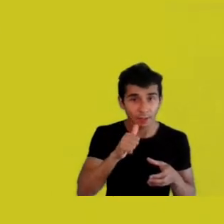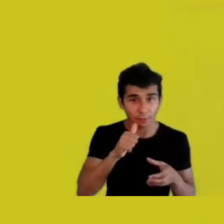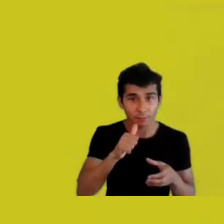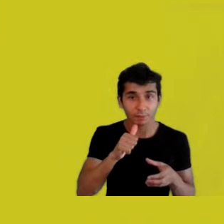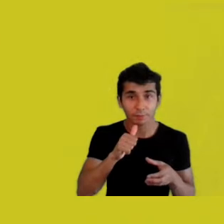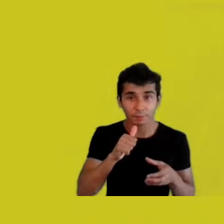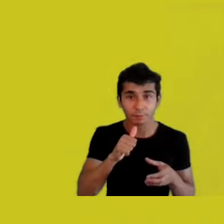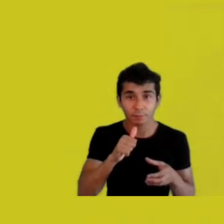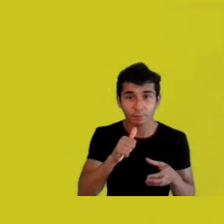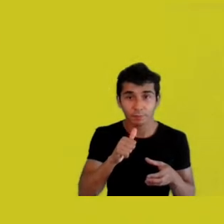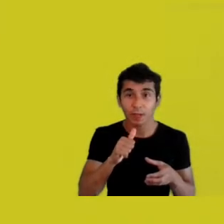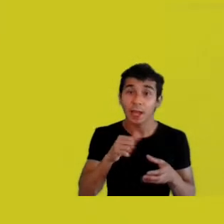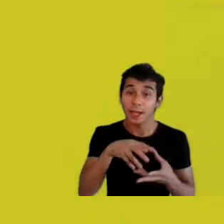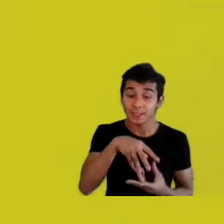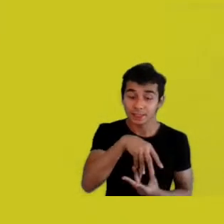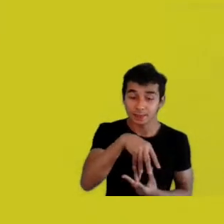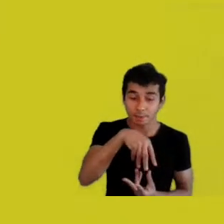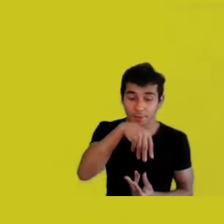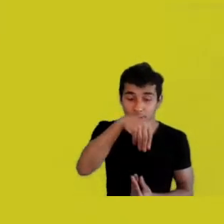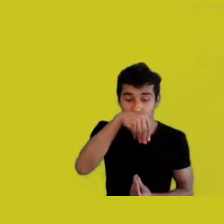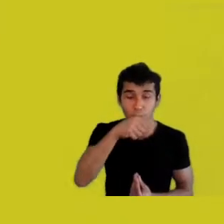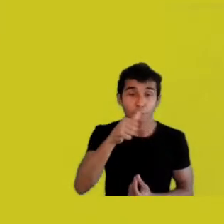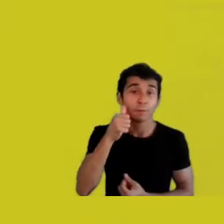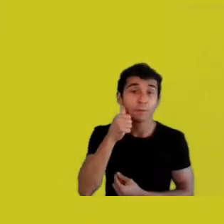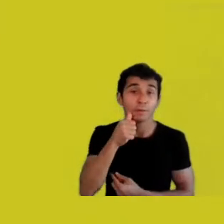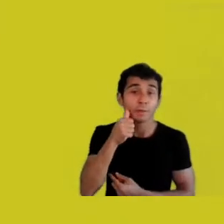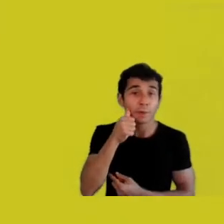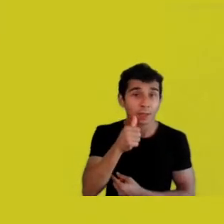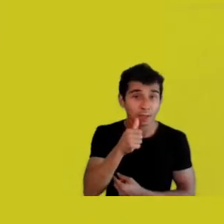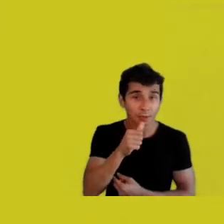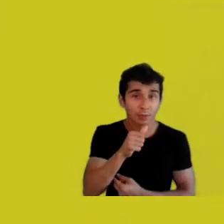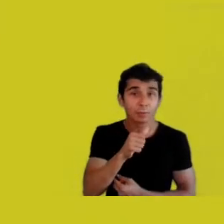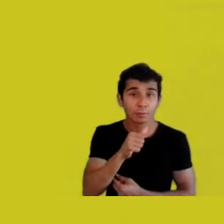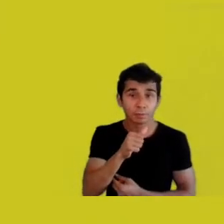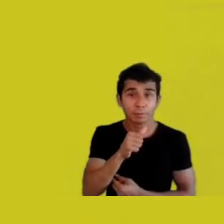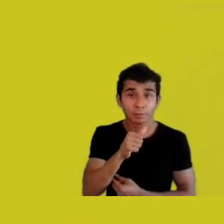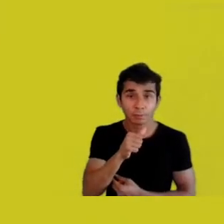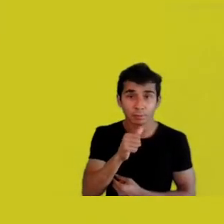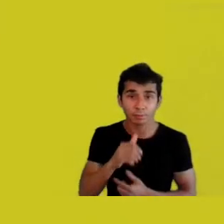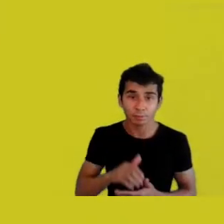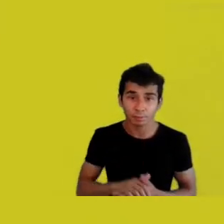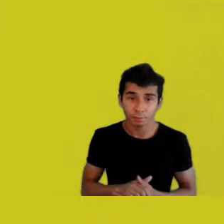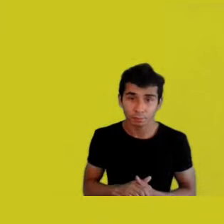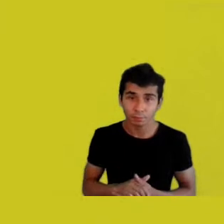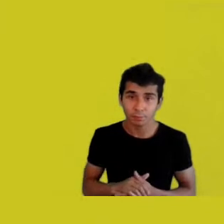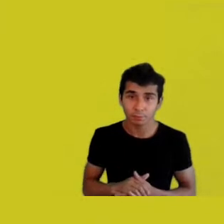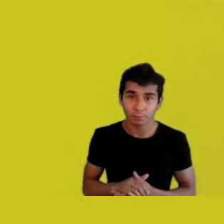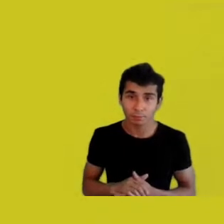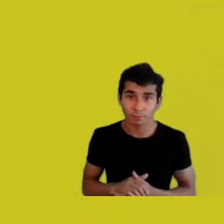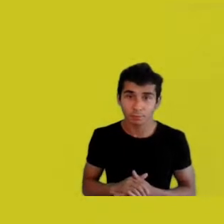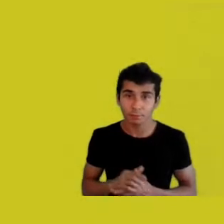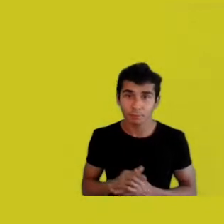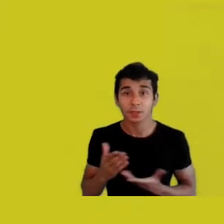“Female spirits” is a flaw in our lexical ability. They’re she-spirits.